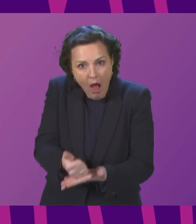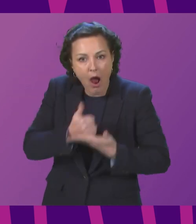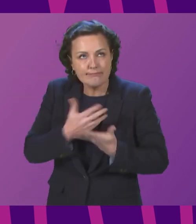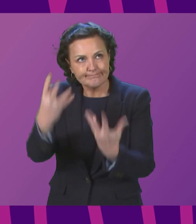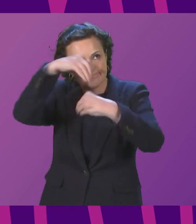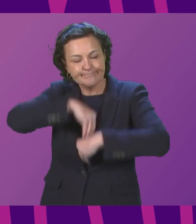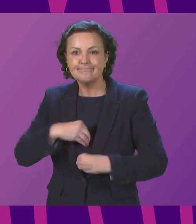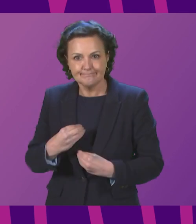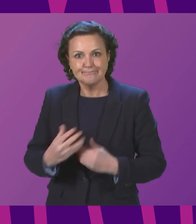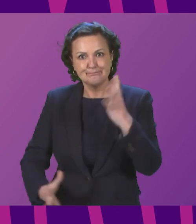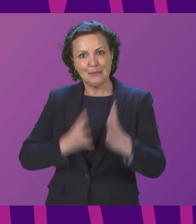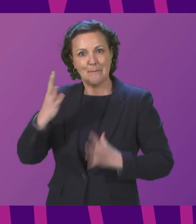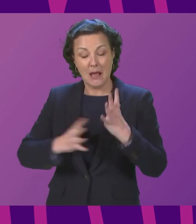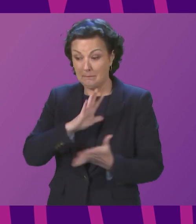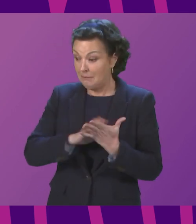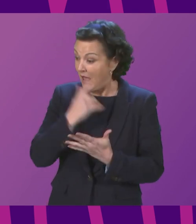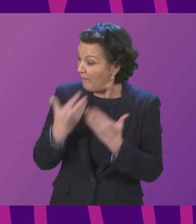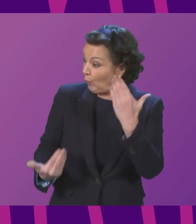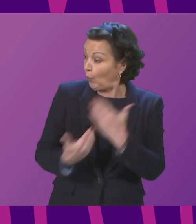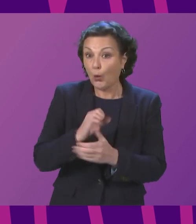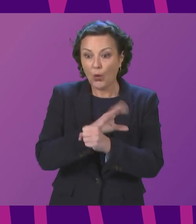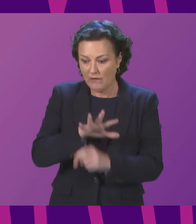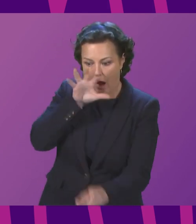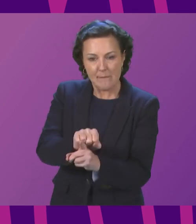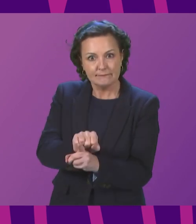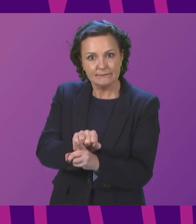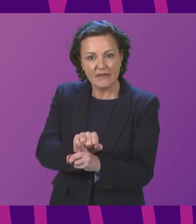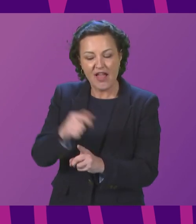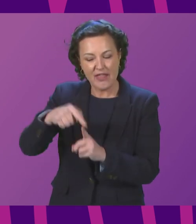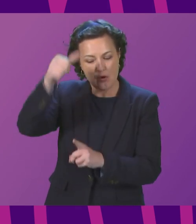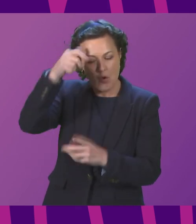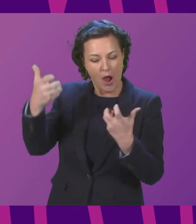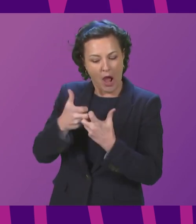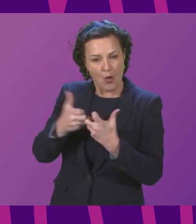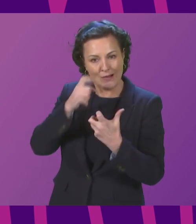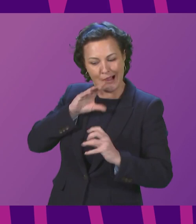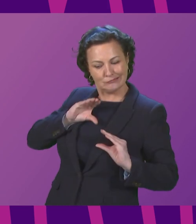prepared to, I hope, pick up new variants more quickly and try to contain and suppress them.